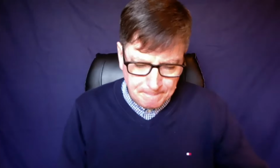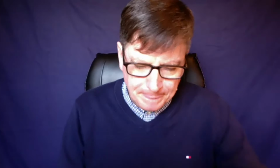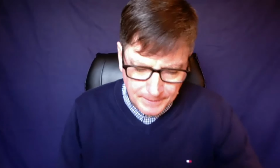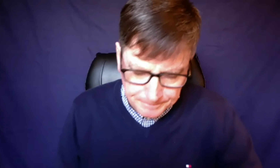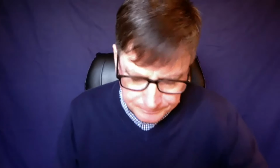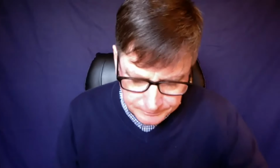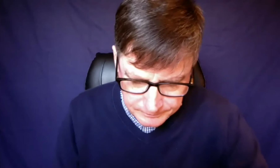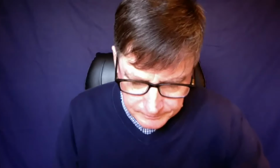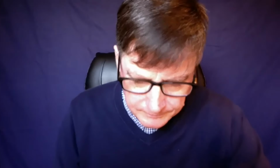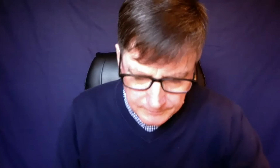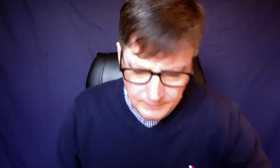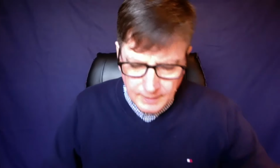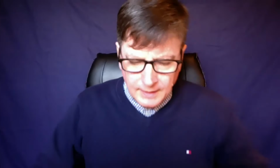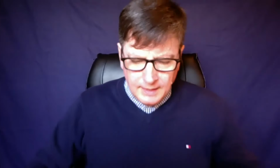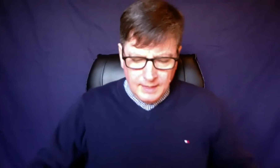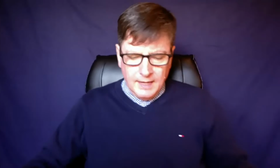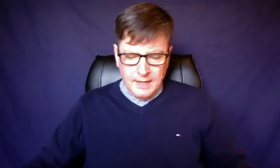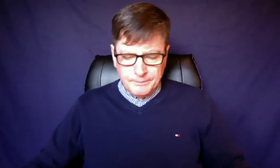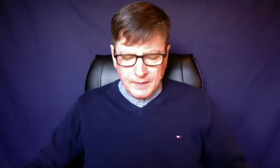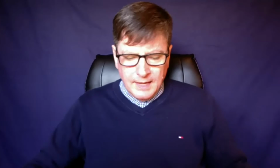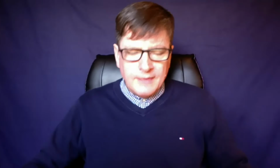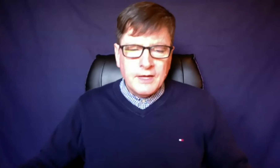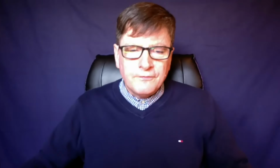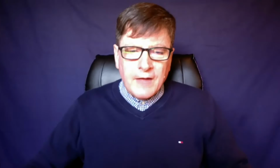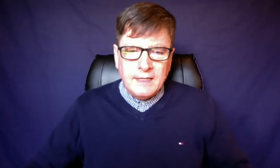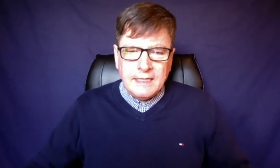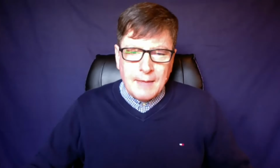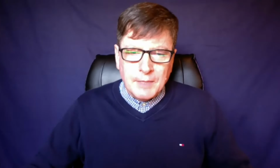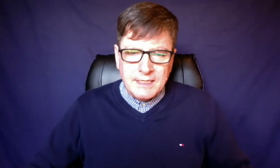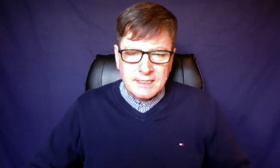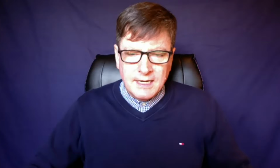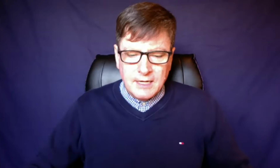chip. Those are signs where the